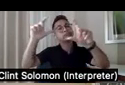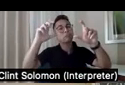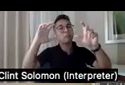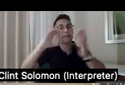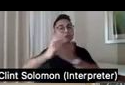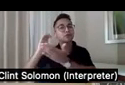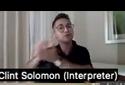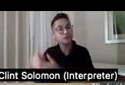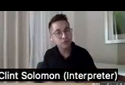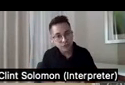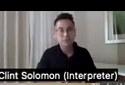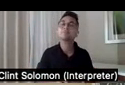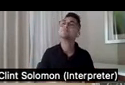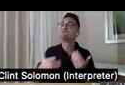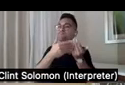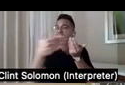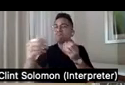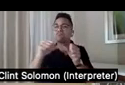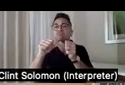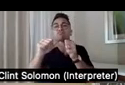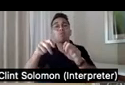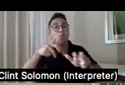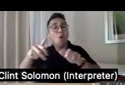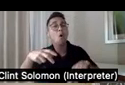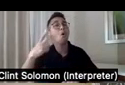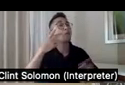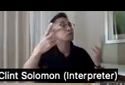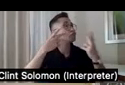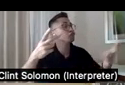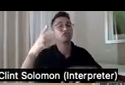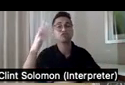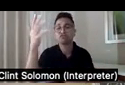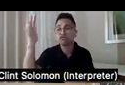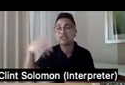we walked some more and saw trees and so they grabbed part of a tree now that will get old